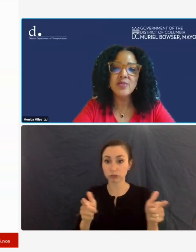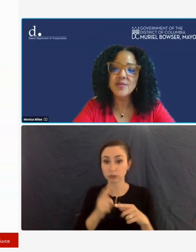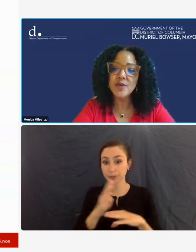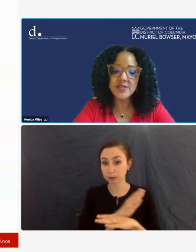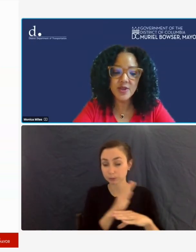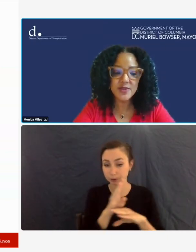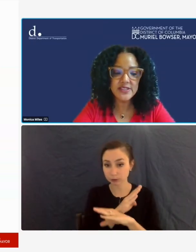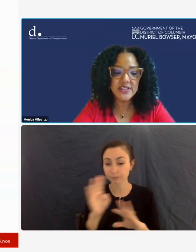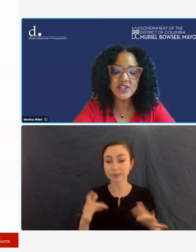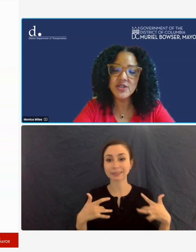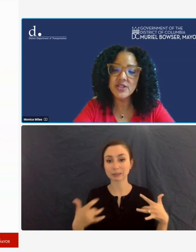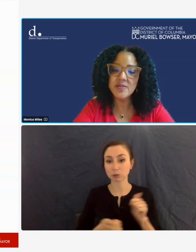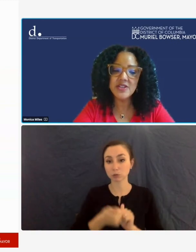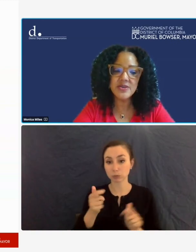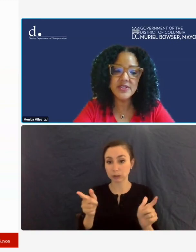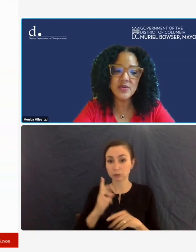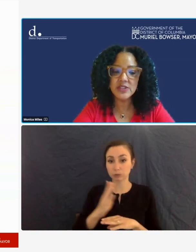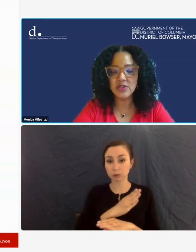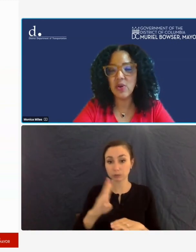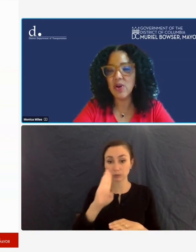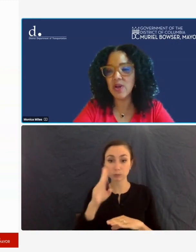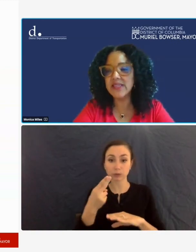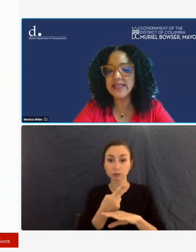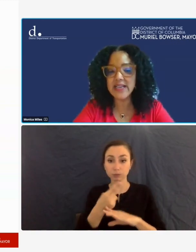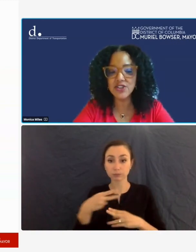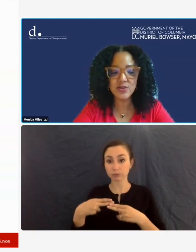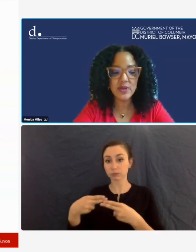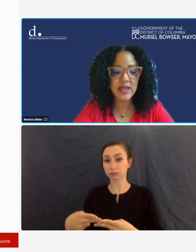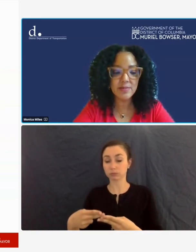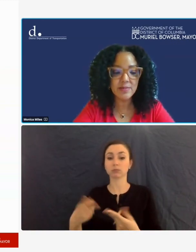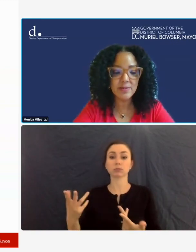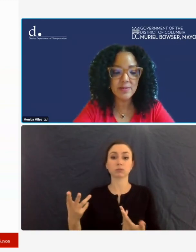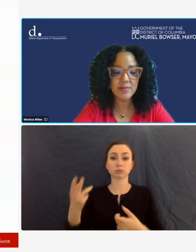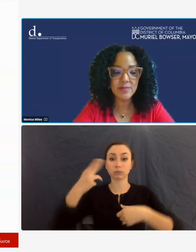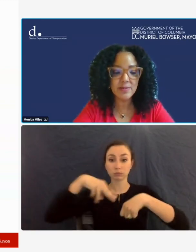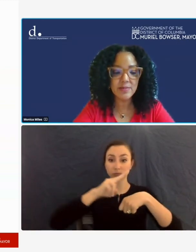most small businesses they're going to be using what's called the national compensation matrix